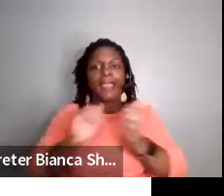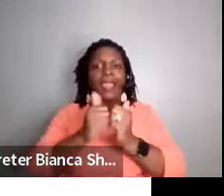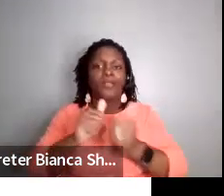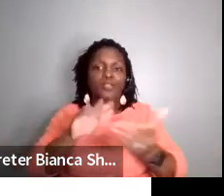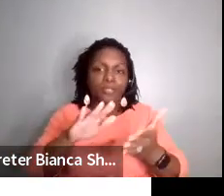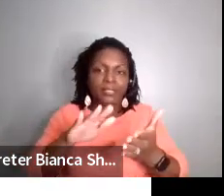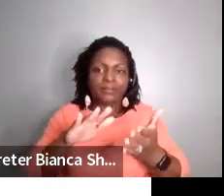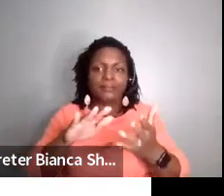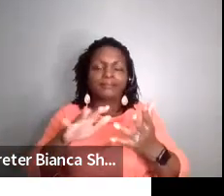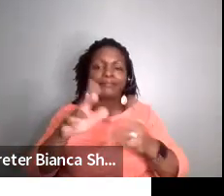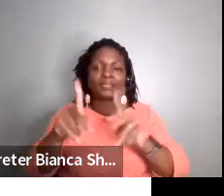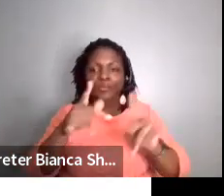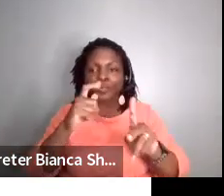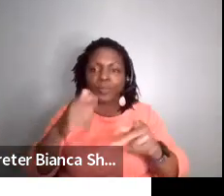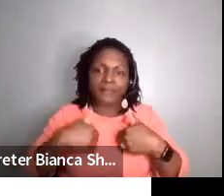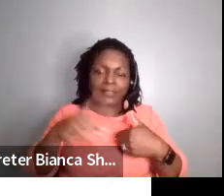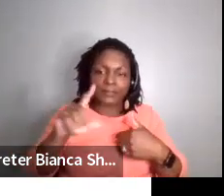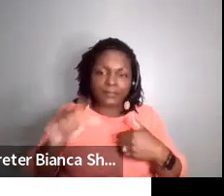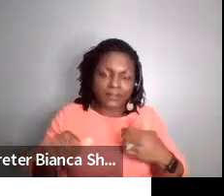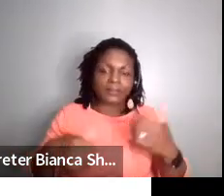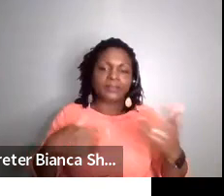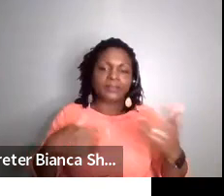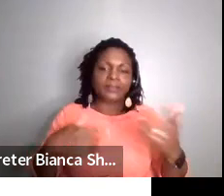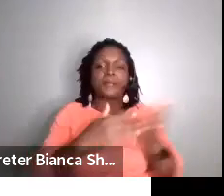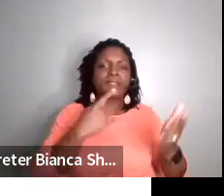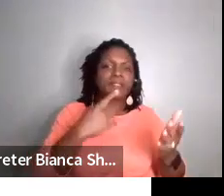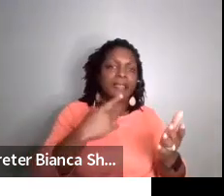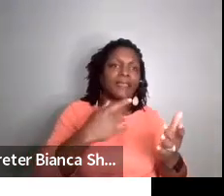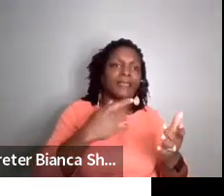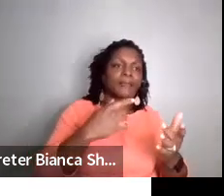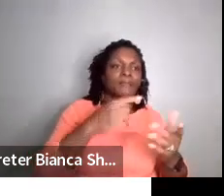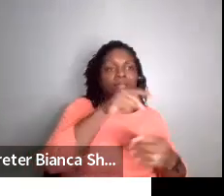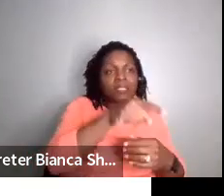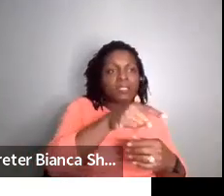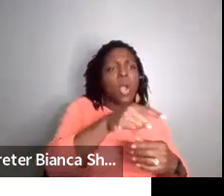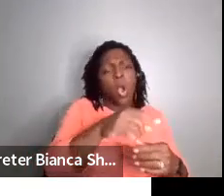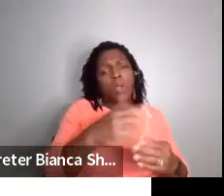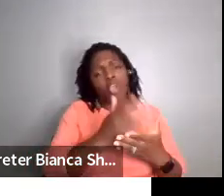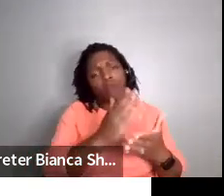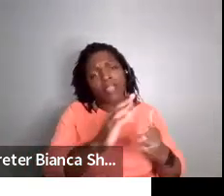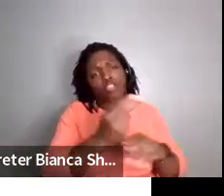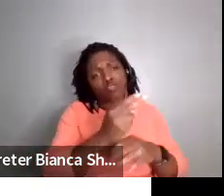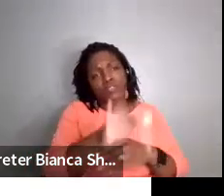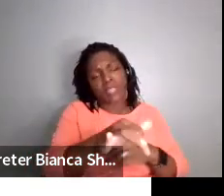You know, someone would say, this is okay, then, there is the politically, correct term differently able.